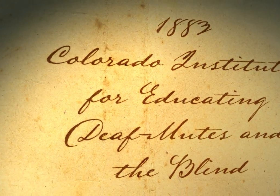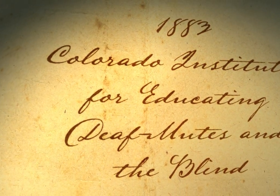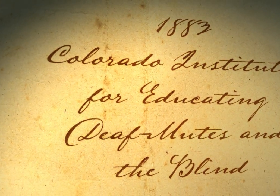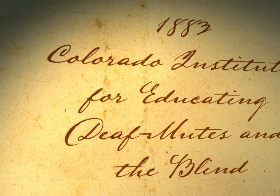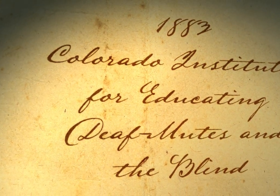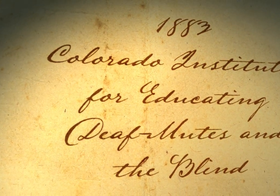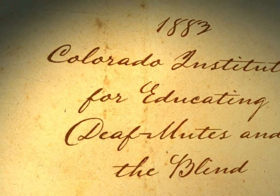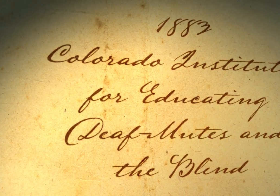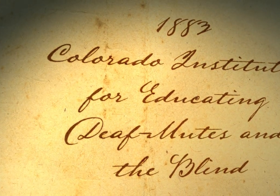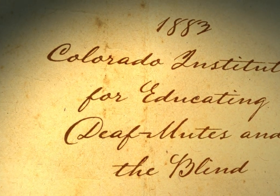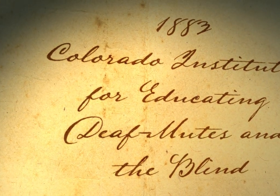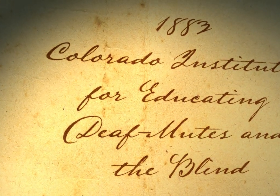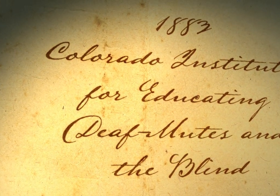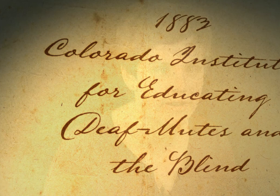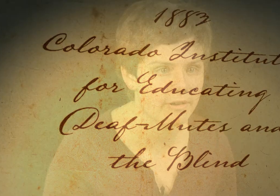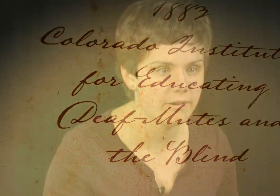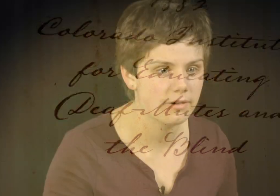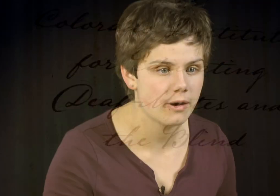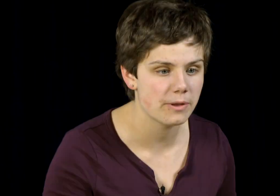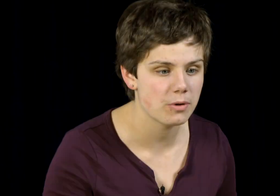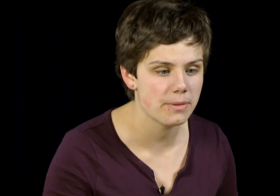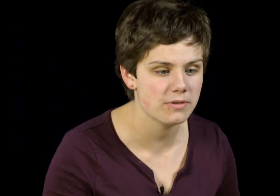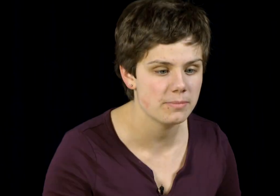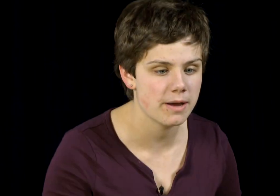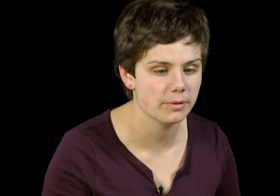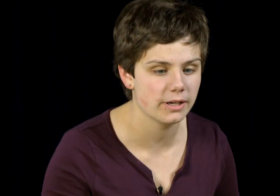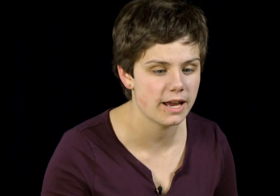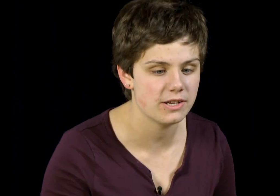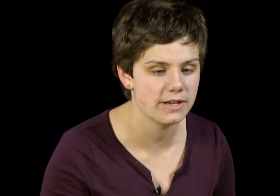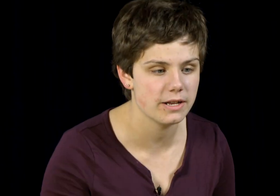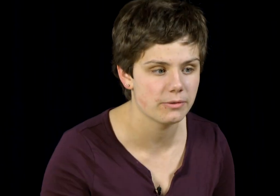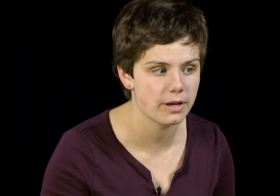School began on the 12th of September, 1883.